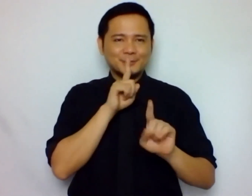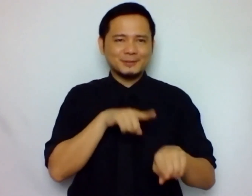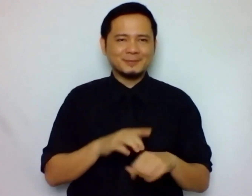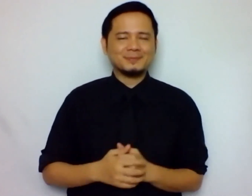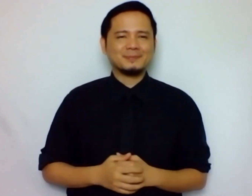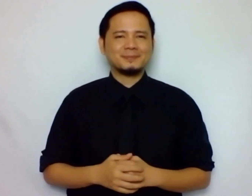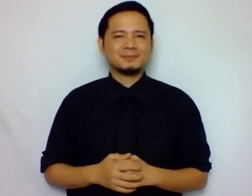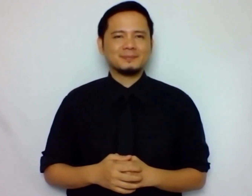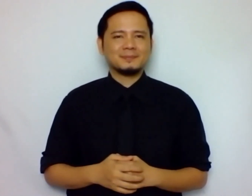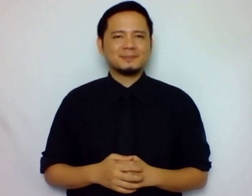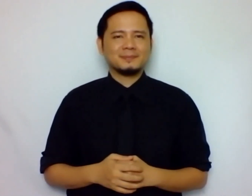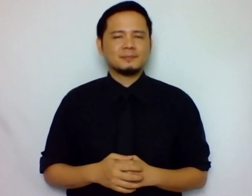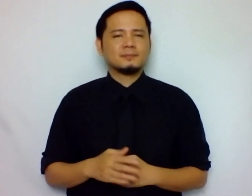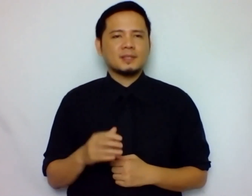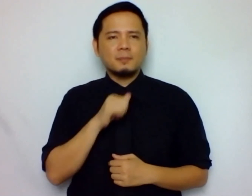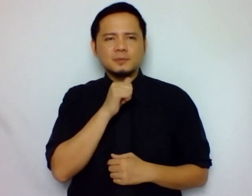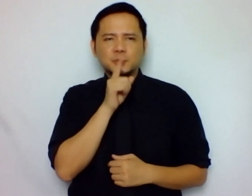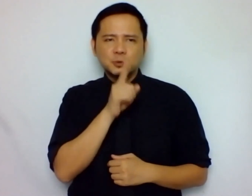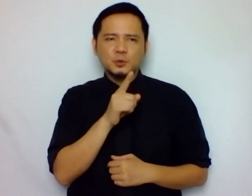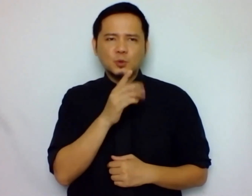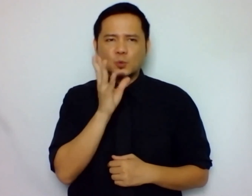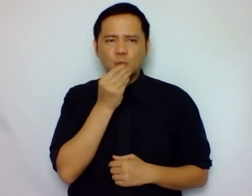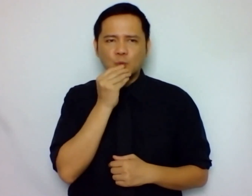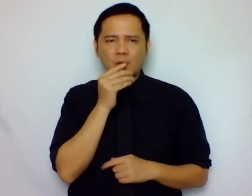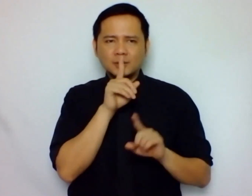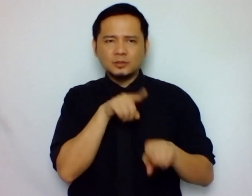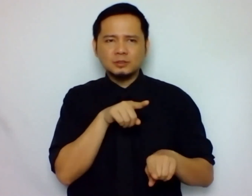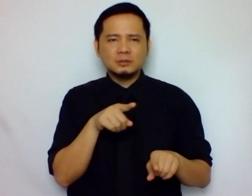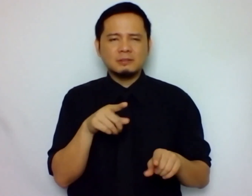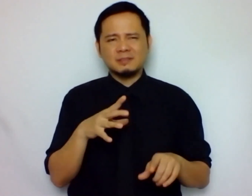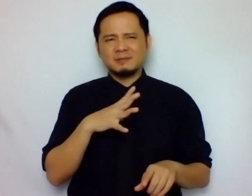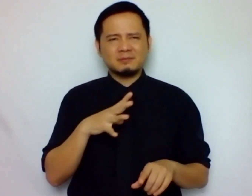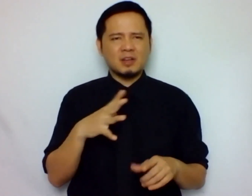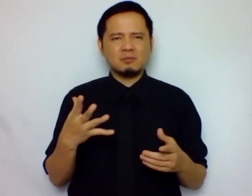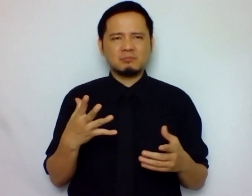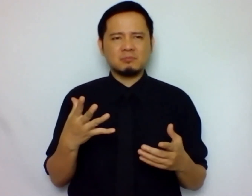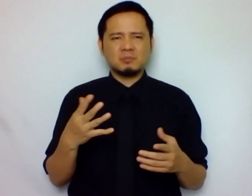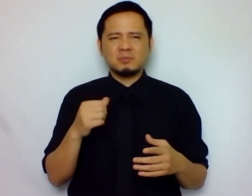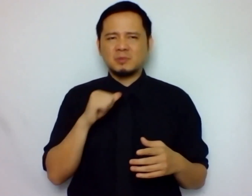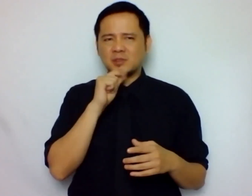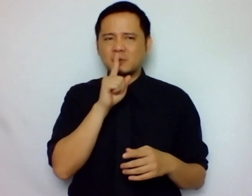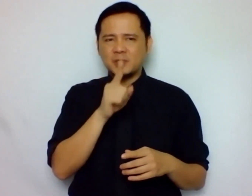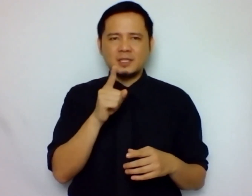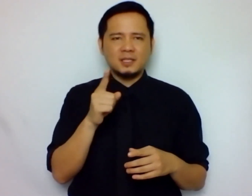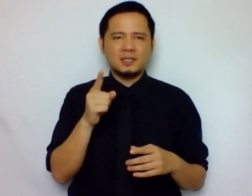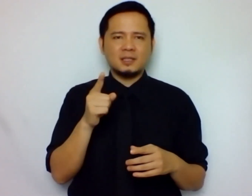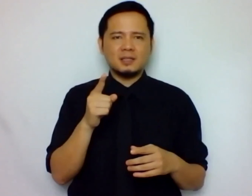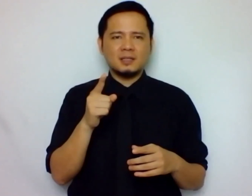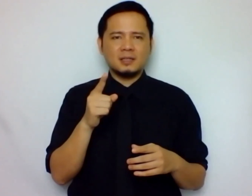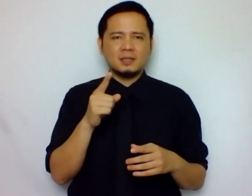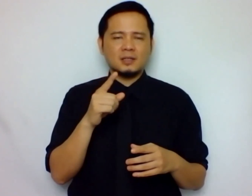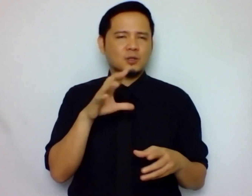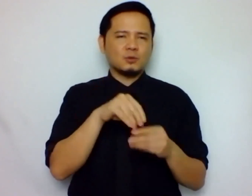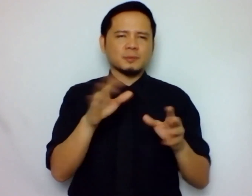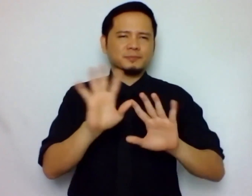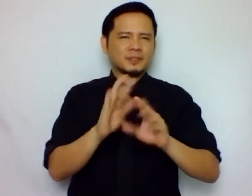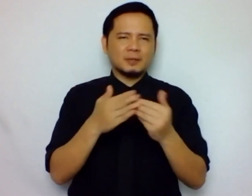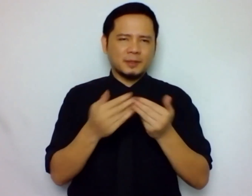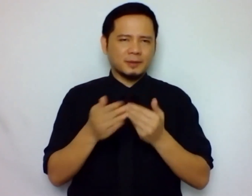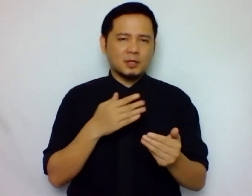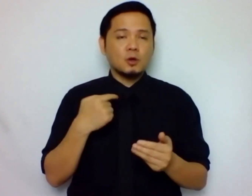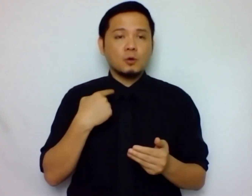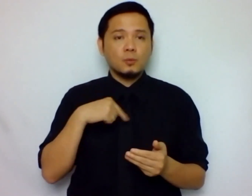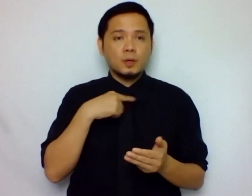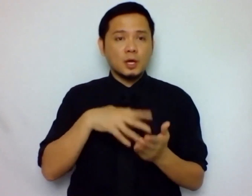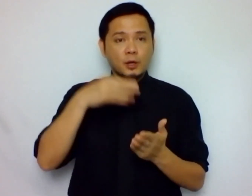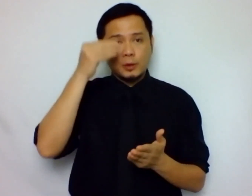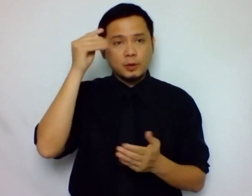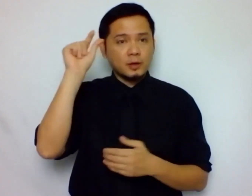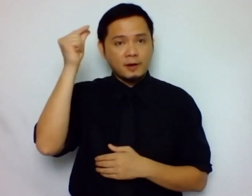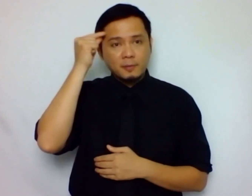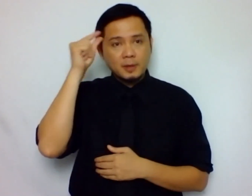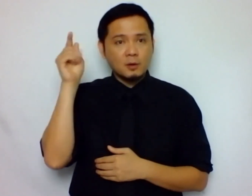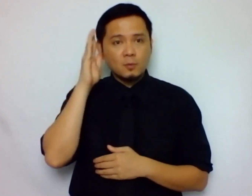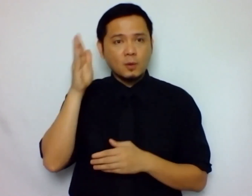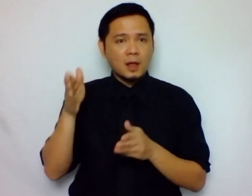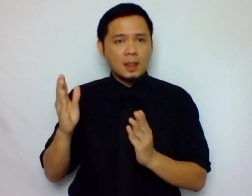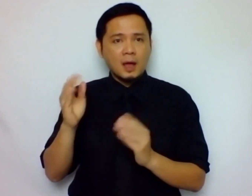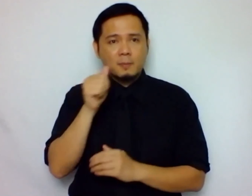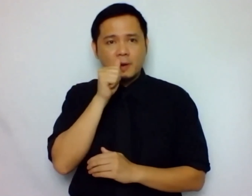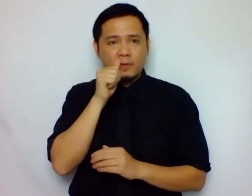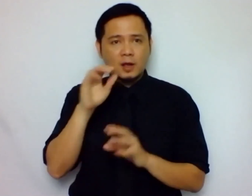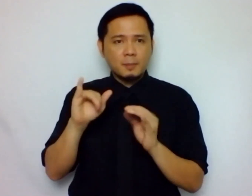I don’t know if anybody can answer this. It’s okay if no one can because we are not with the representatives of the private sectors but we learned that the government is allowing private sectors to acquire their own vaccines.